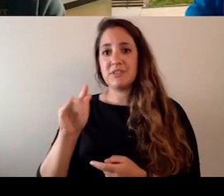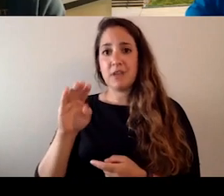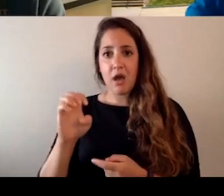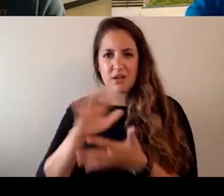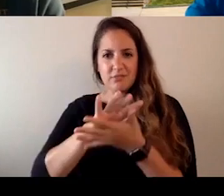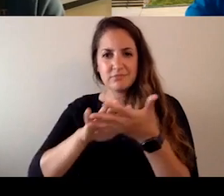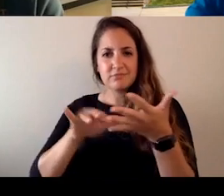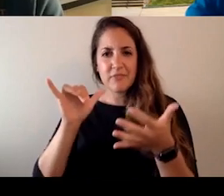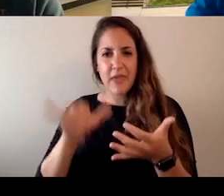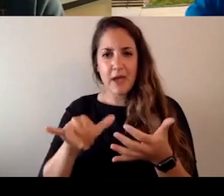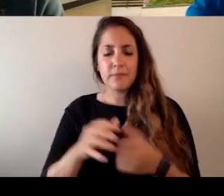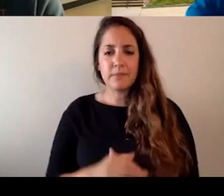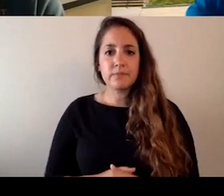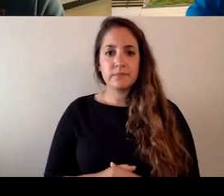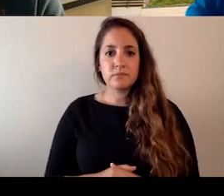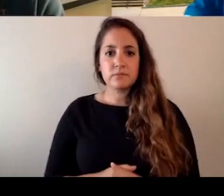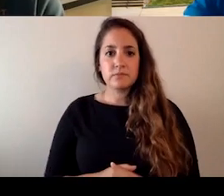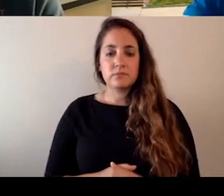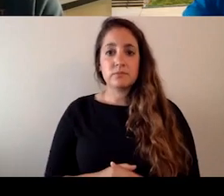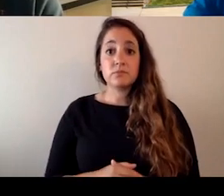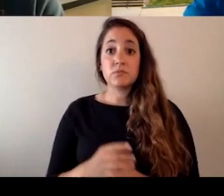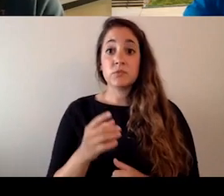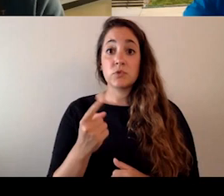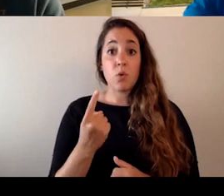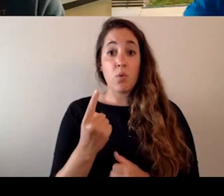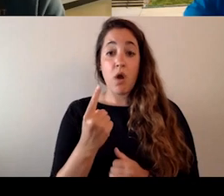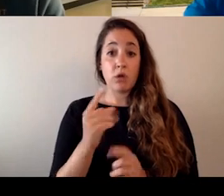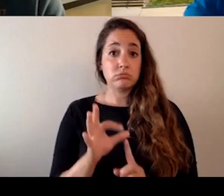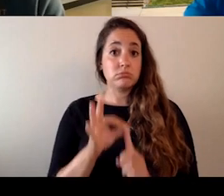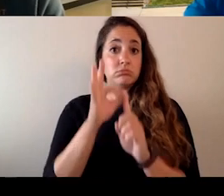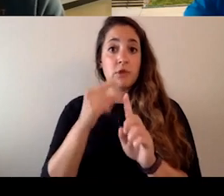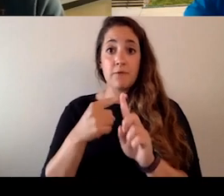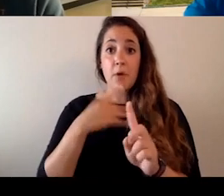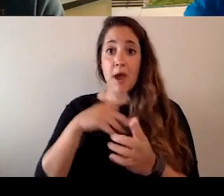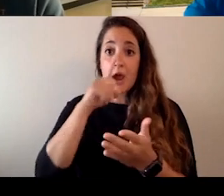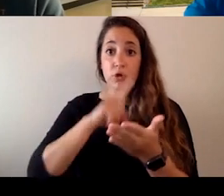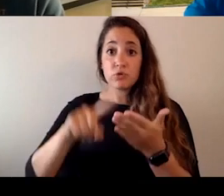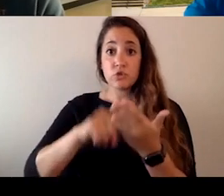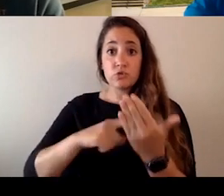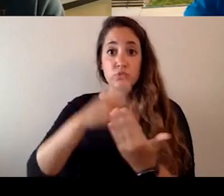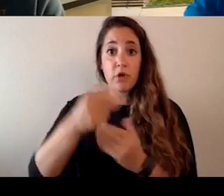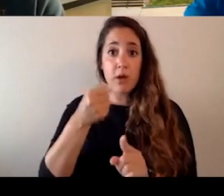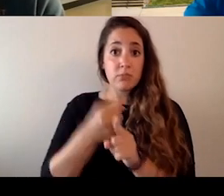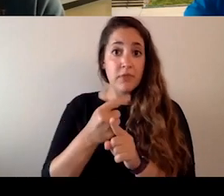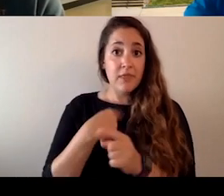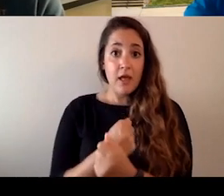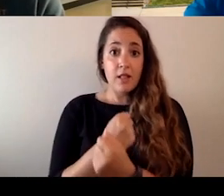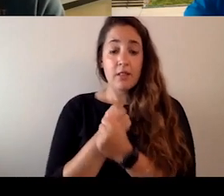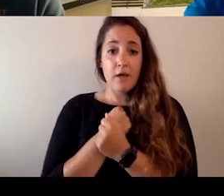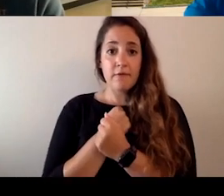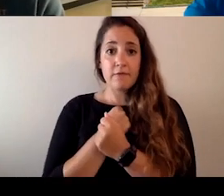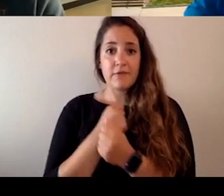So, one of the hallmarks of my research program that I really, really love is to, kind of, the integration of